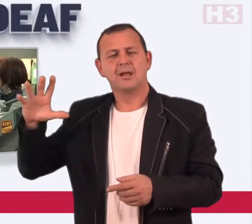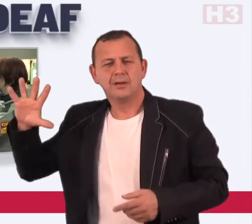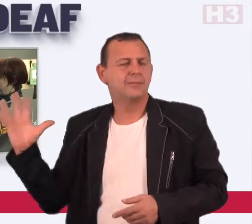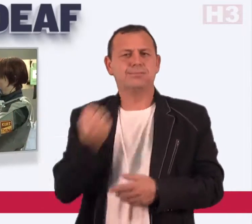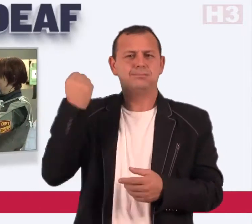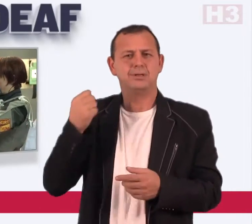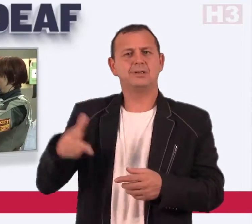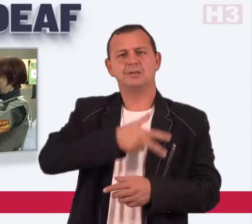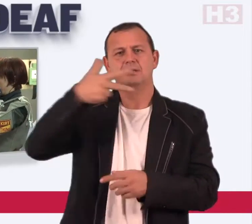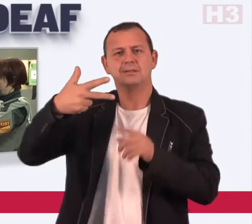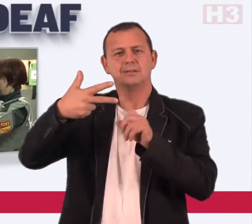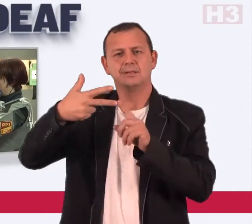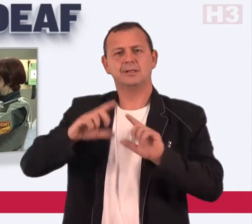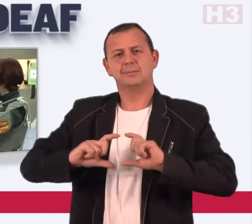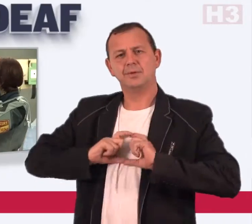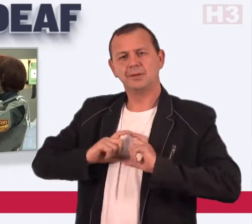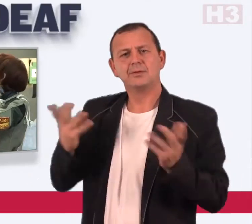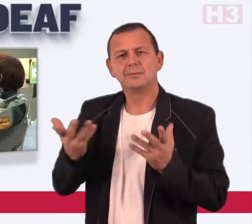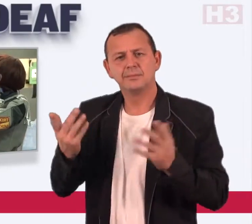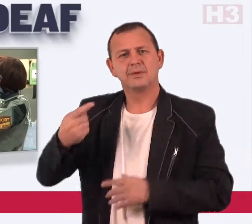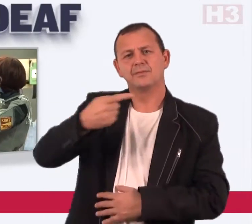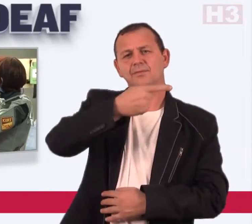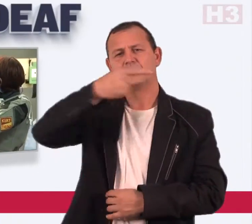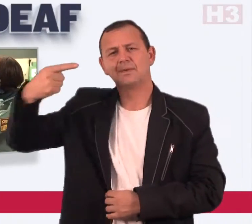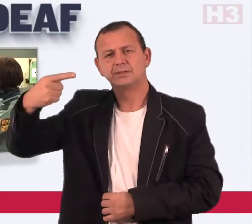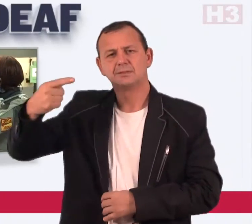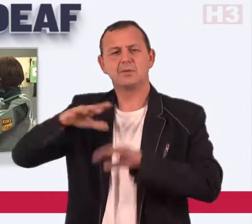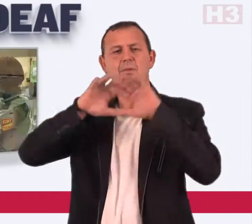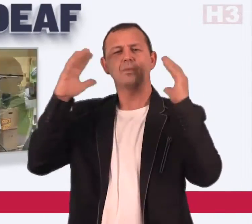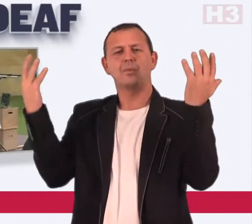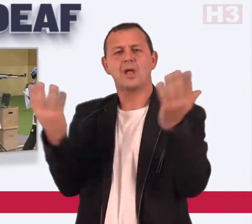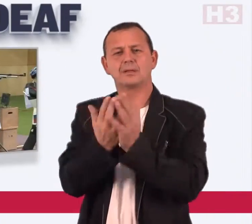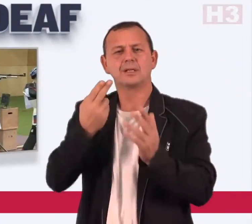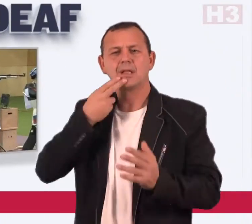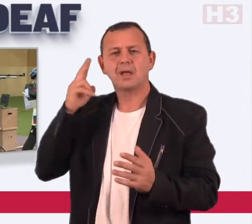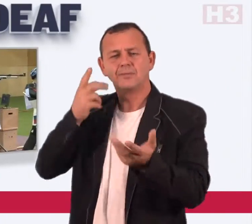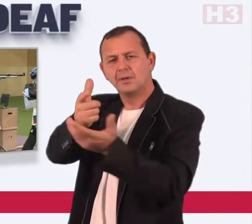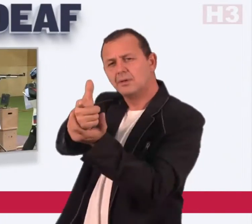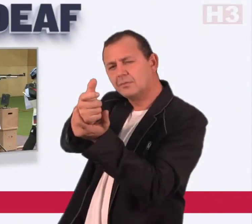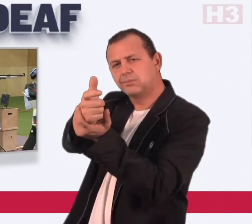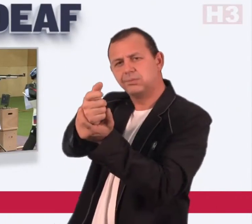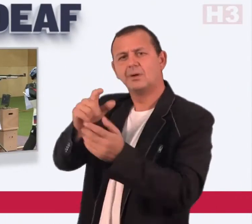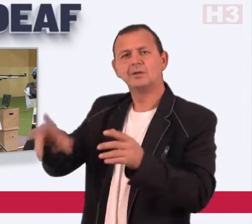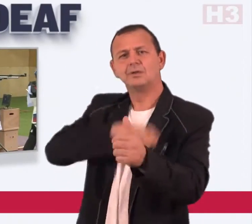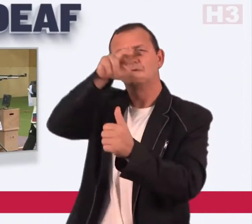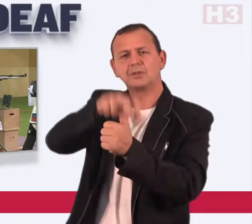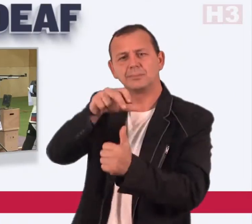recently won bronze at the 1st World Deaf Shooting Championship in Russia.